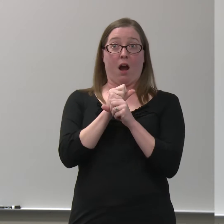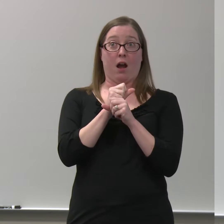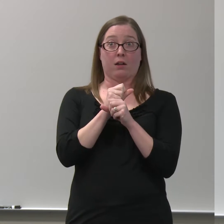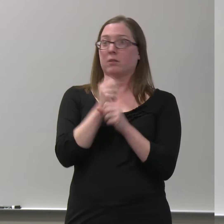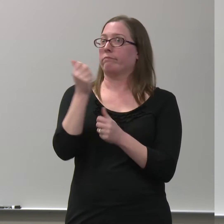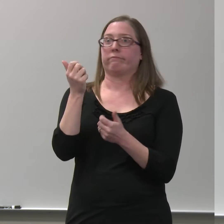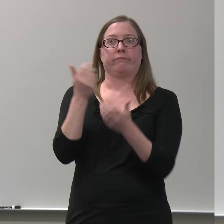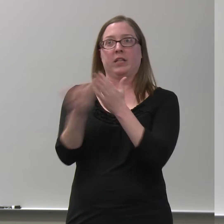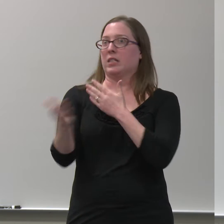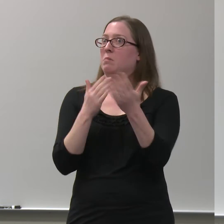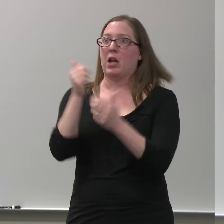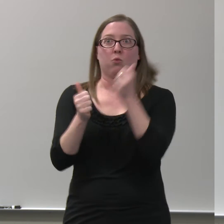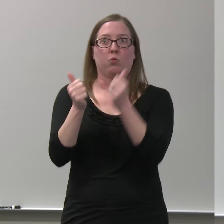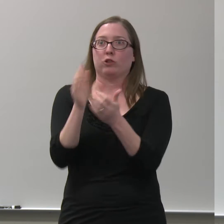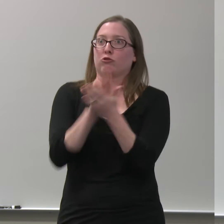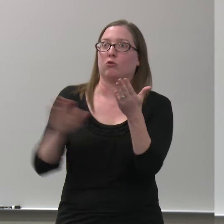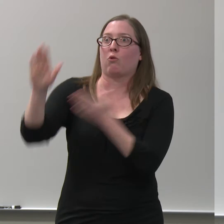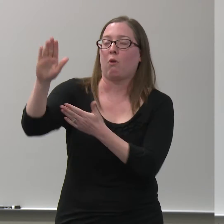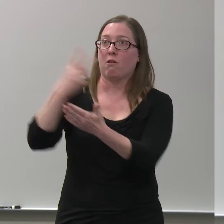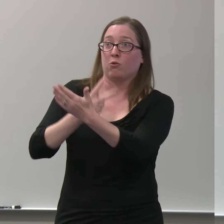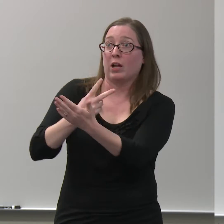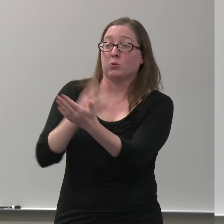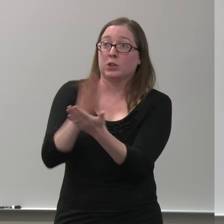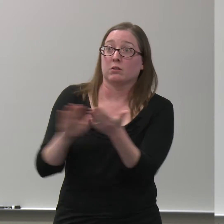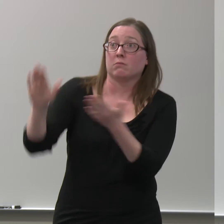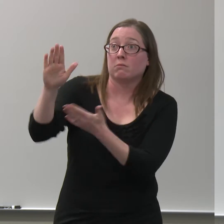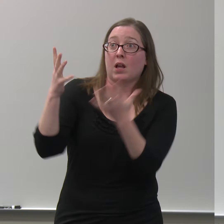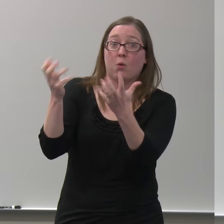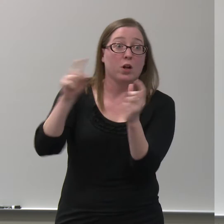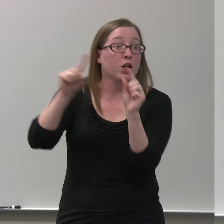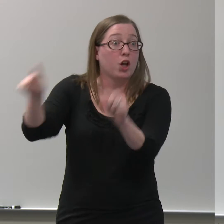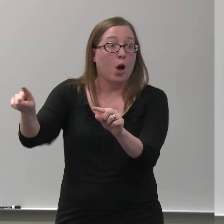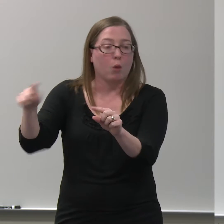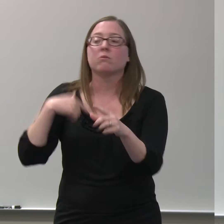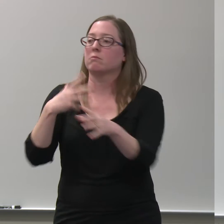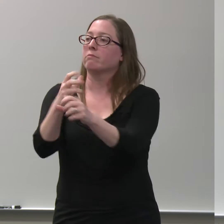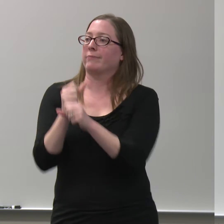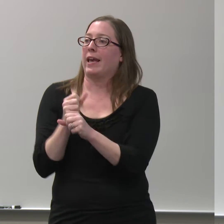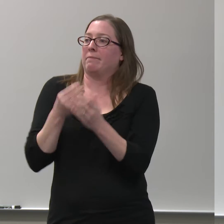to whatever graduate school I wanted to go to. So I was actually-- I was the only--